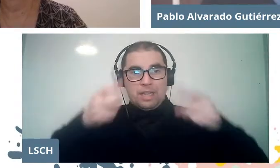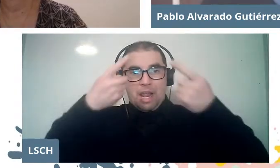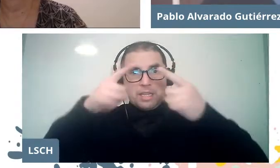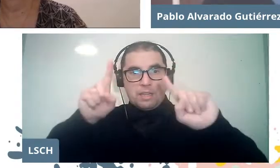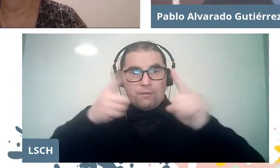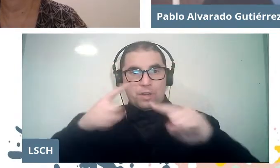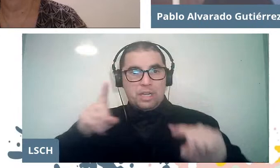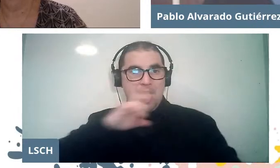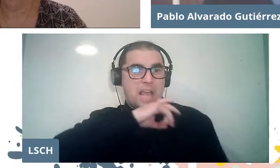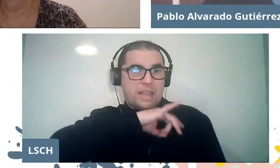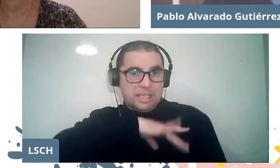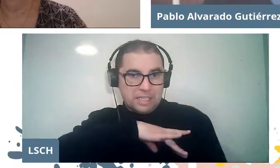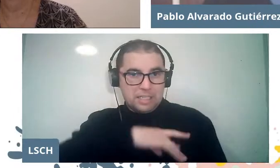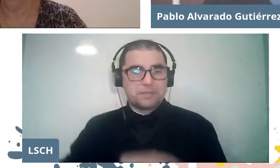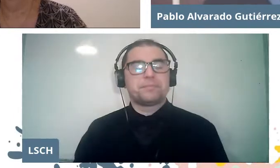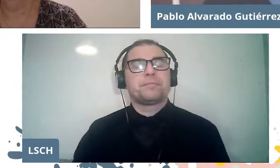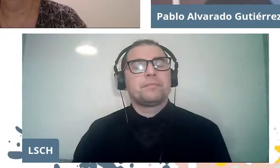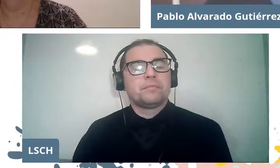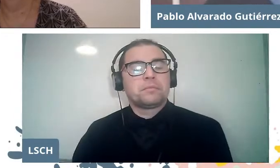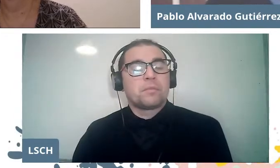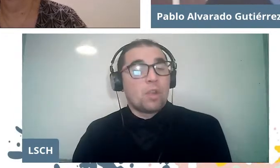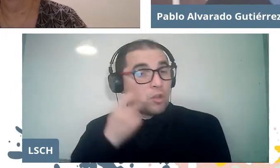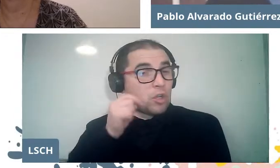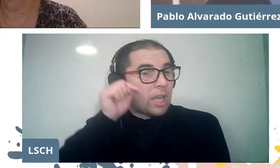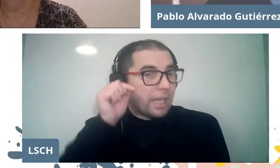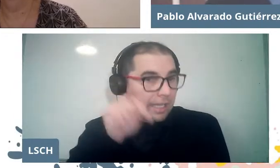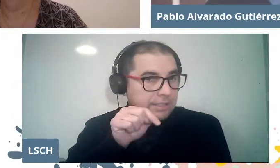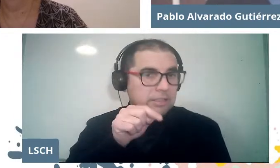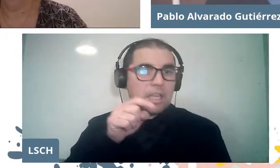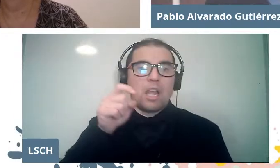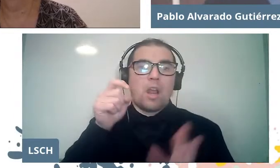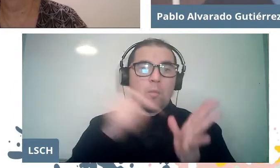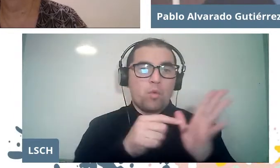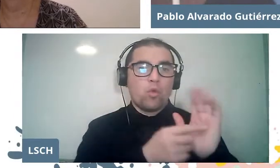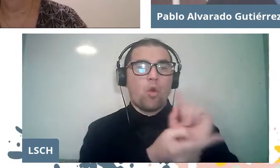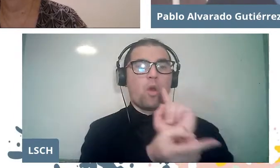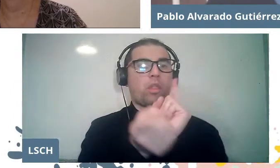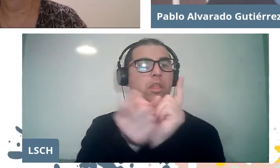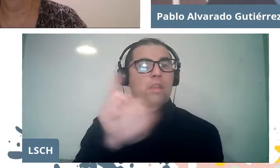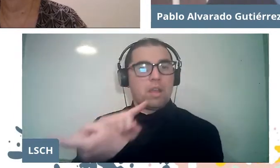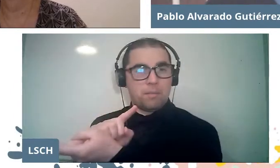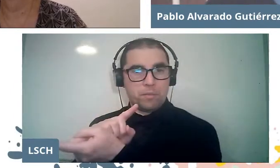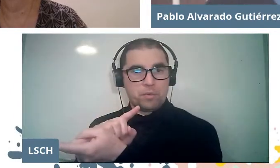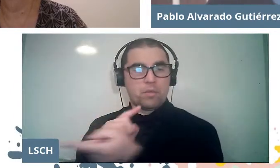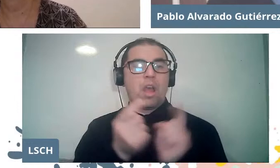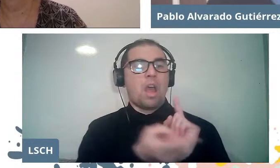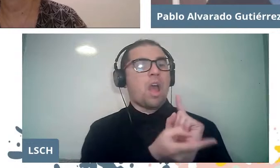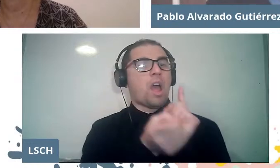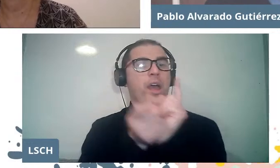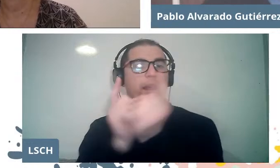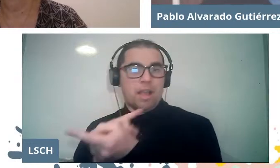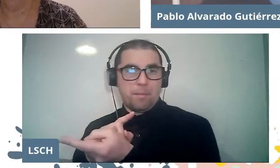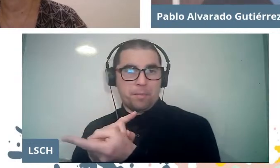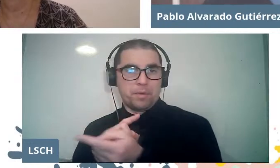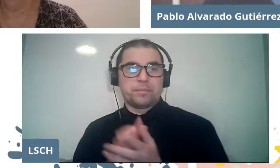That I think is the turning point regarding the composition of pieces